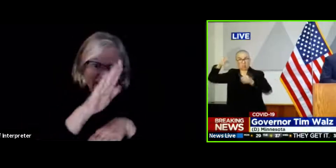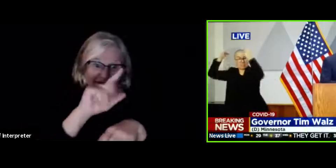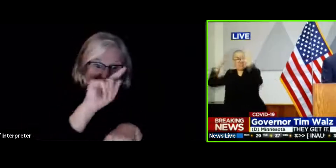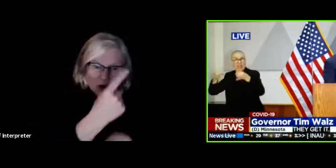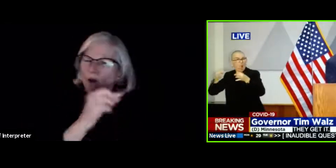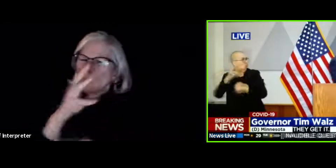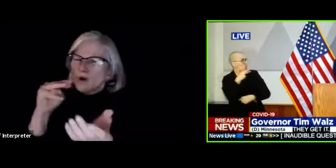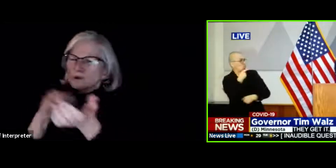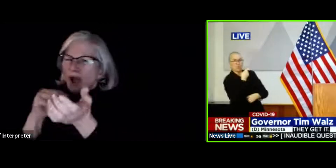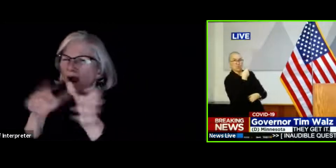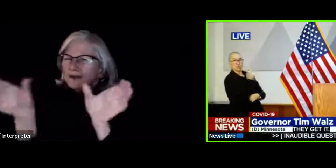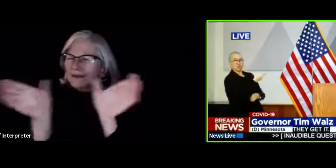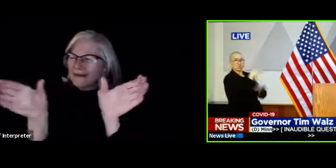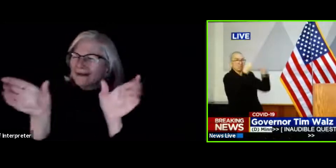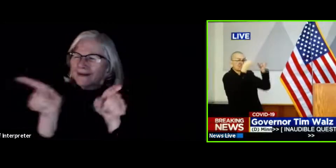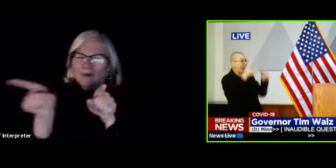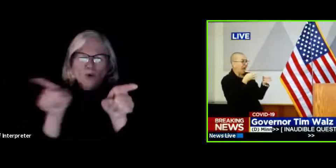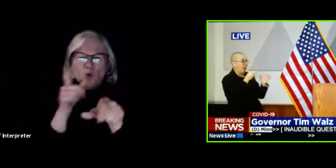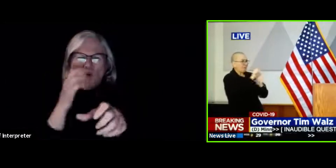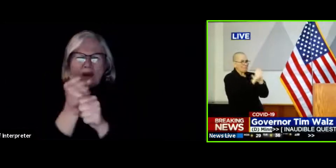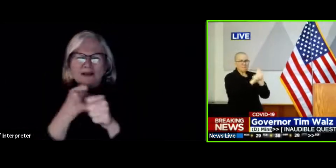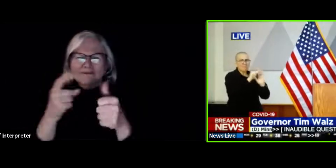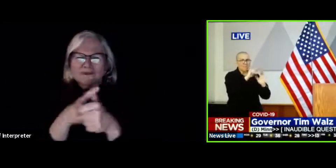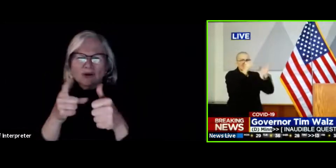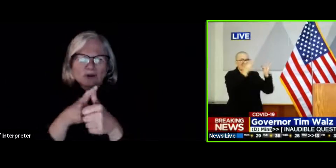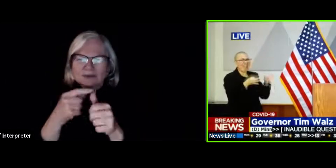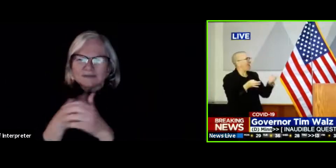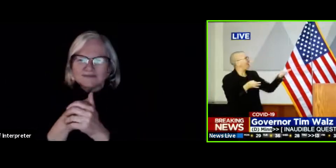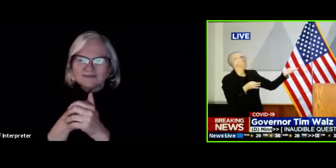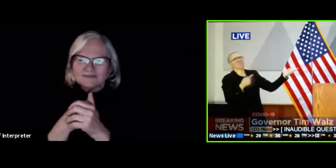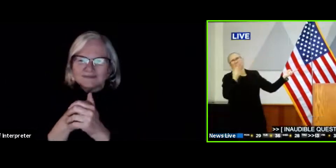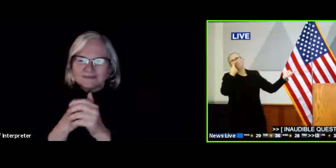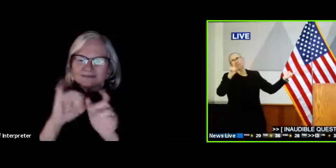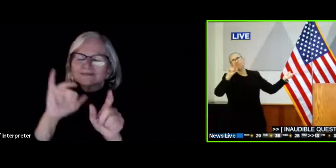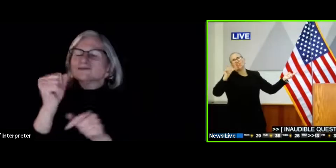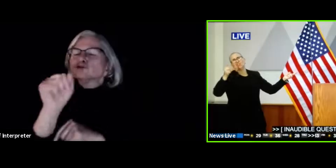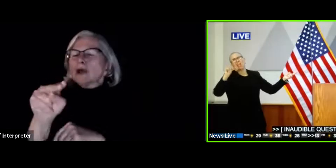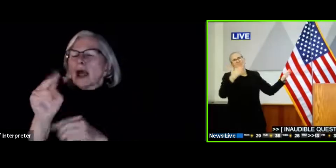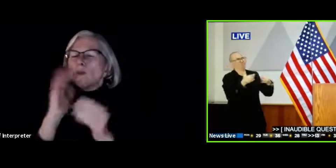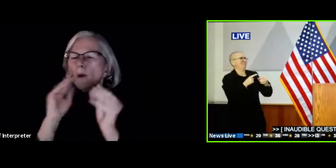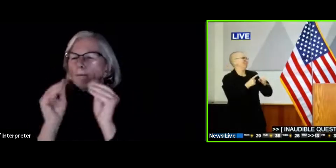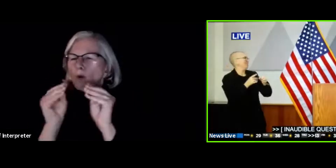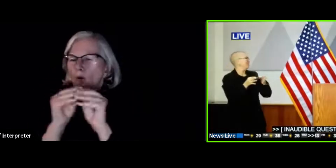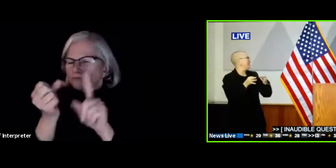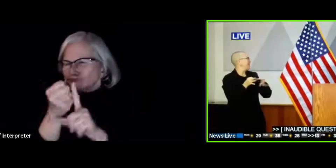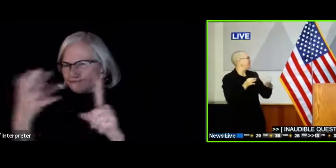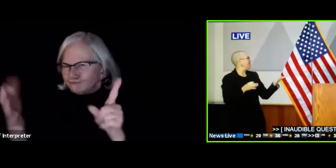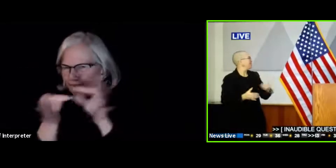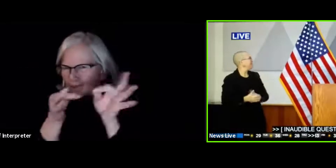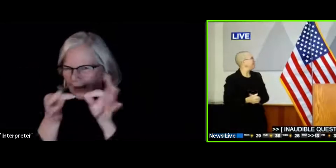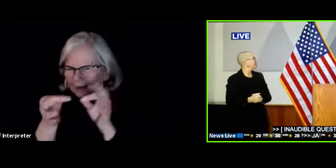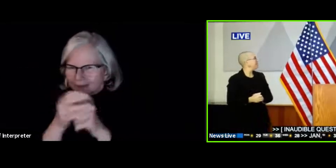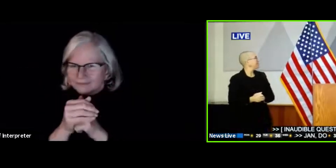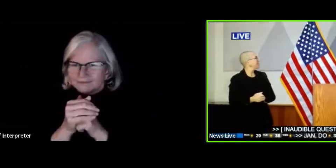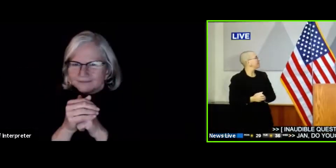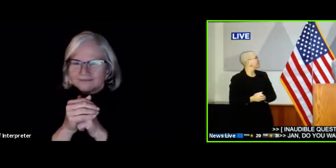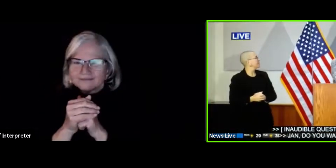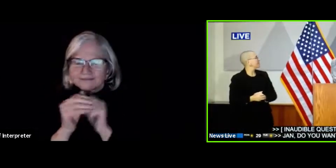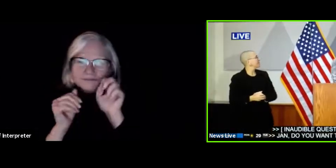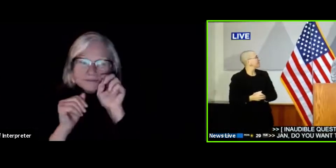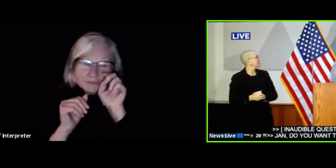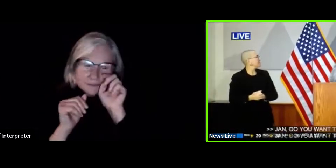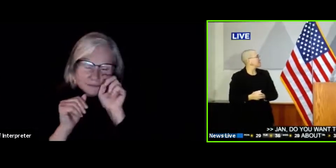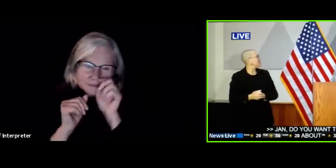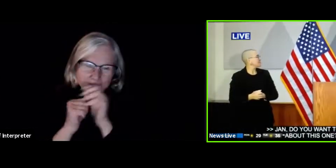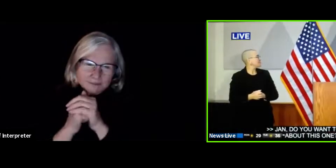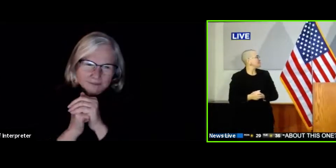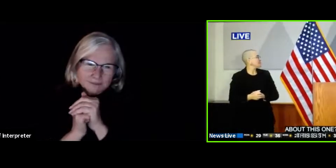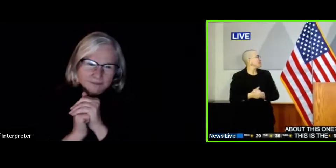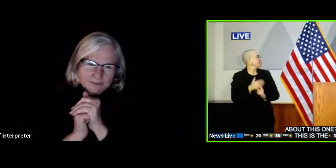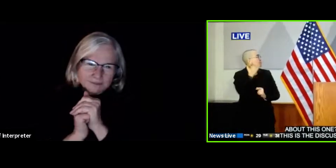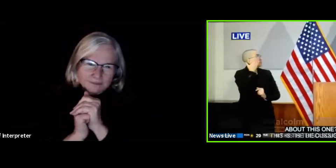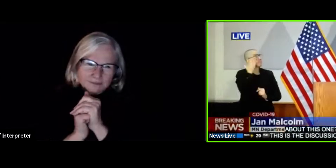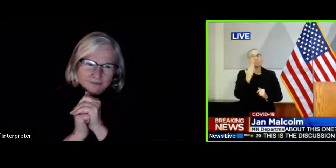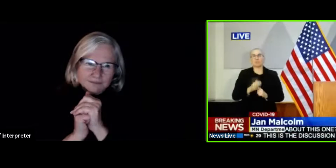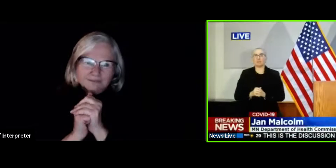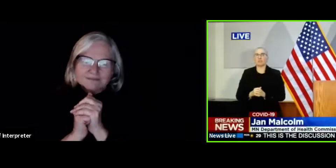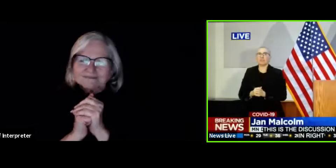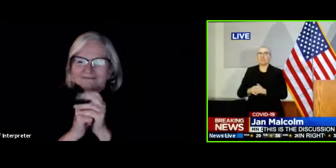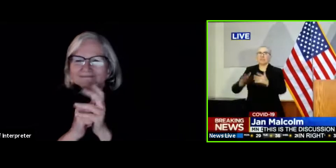THIS IS THE DISCUSSION WE'RE IN RIGHT NOW. ≫ STATE WILL HAVE A ROLE IN